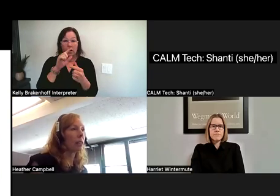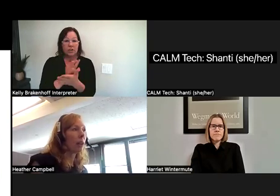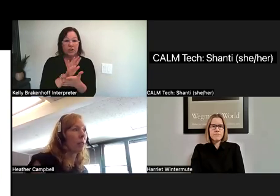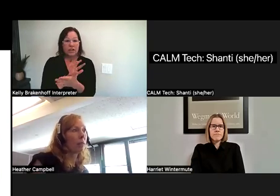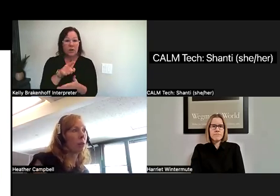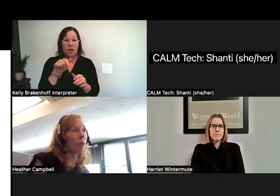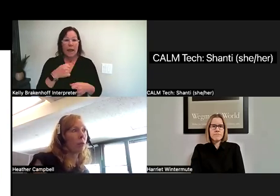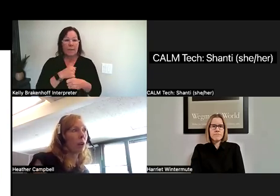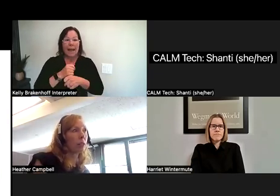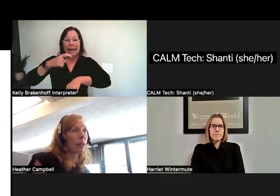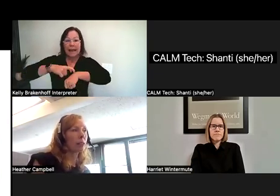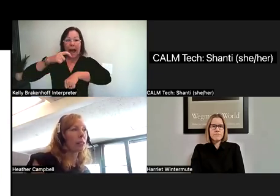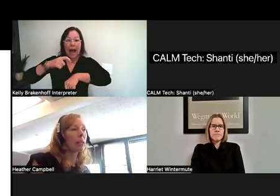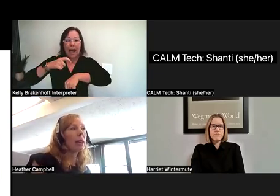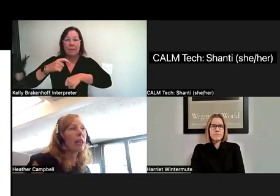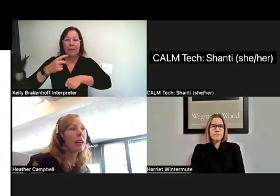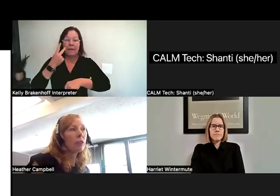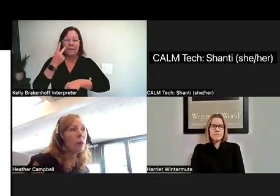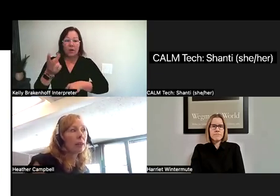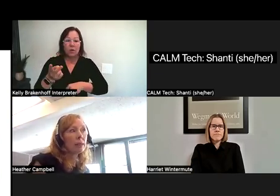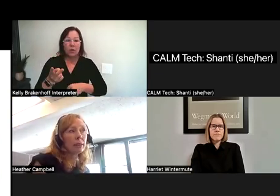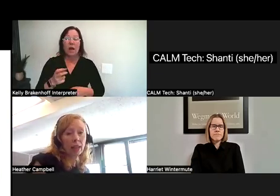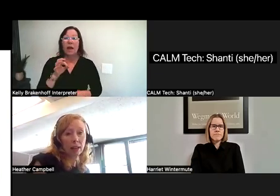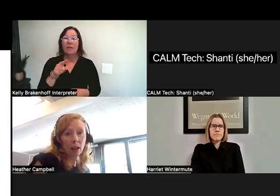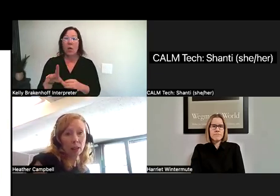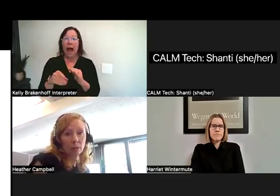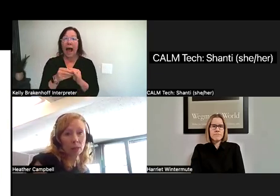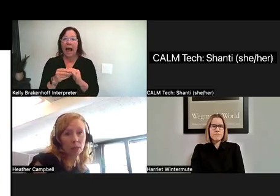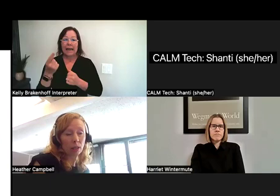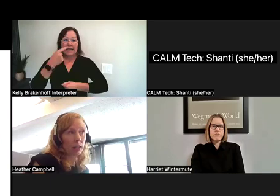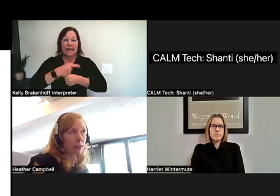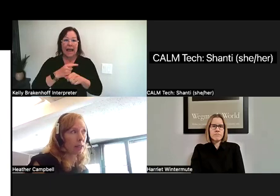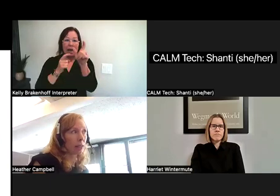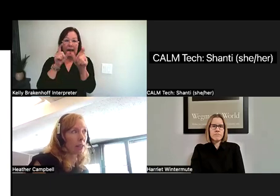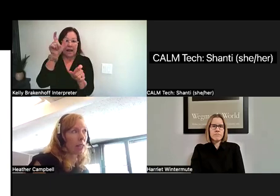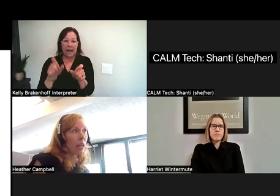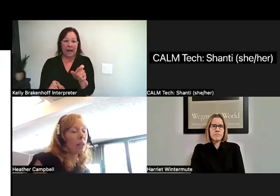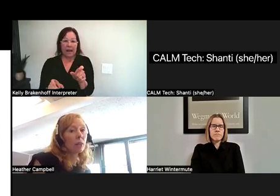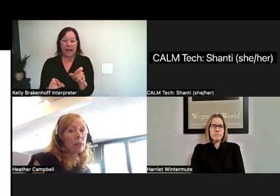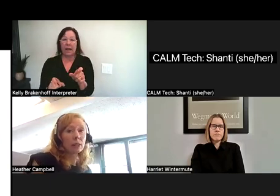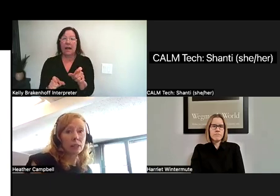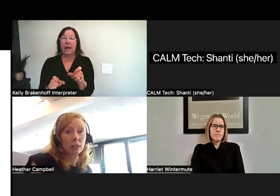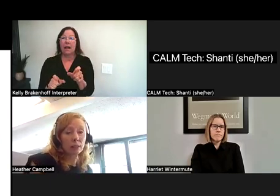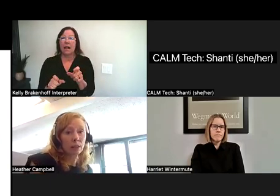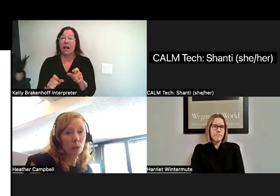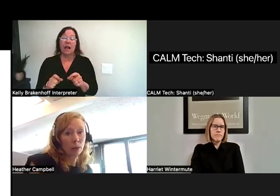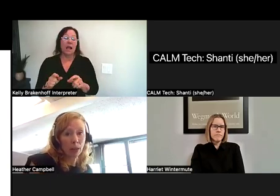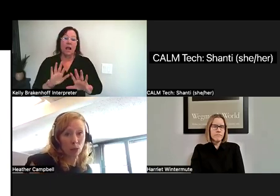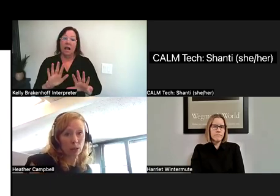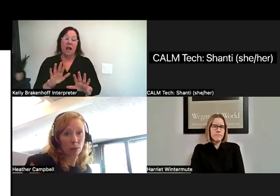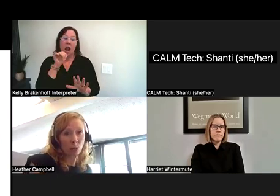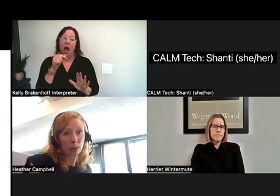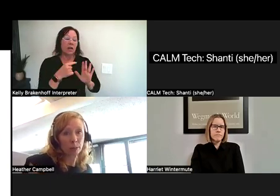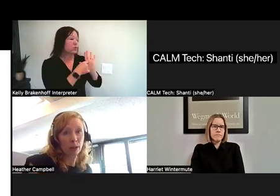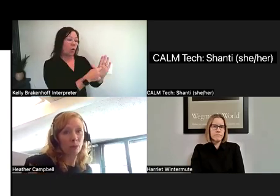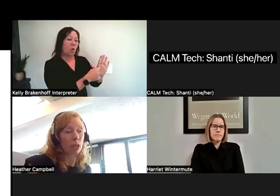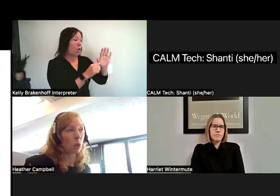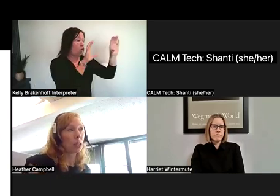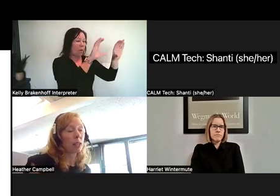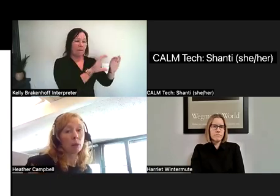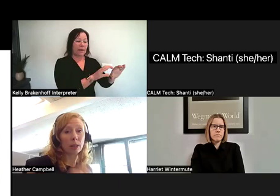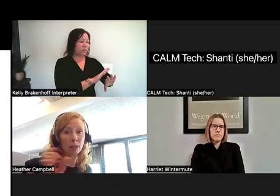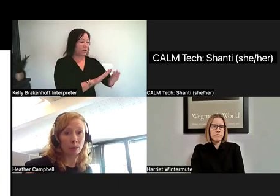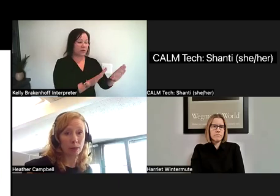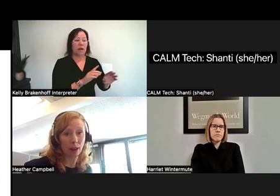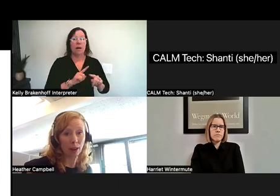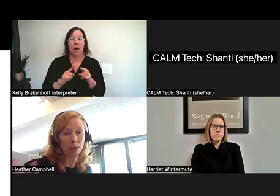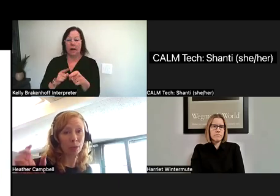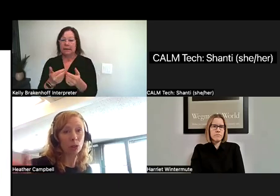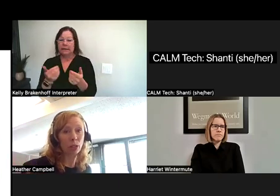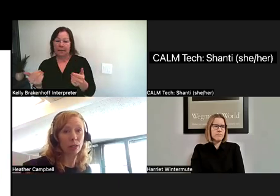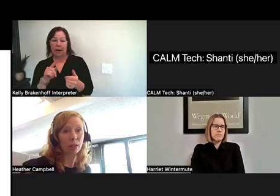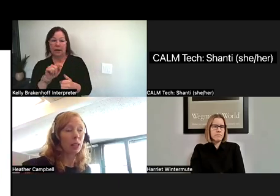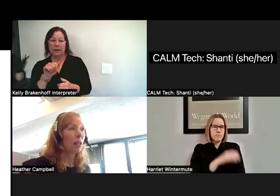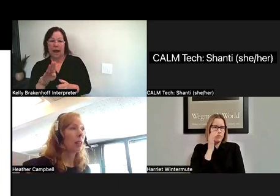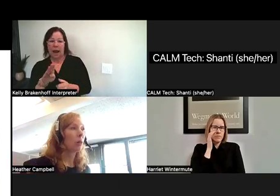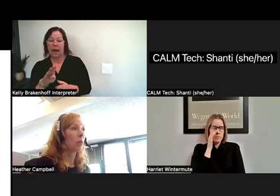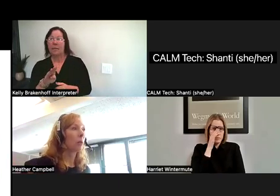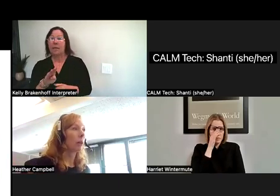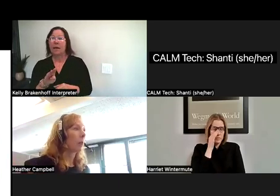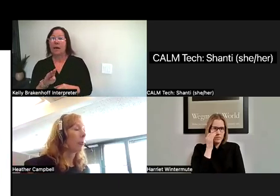timeline view of all the tasks if you add -- it will be a separate sheet in the workbook